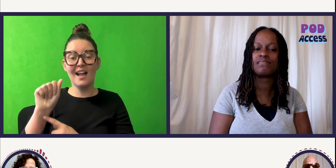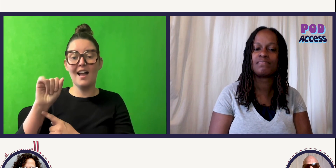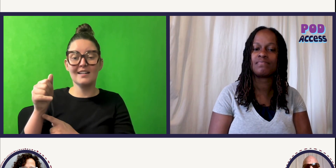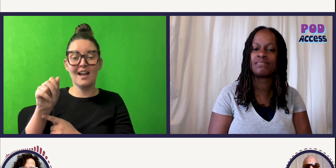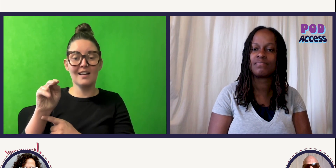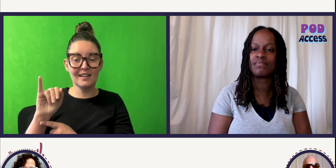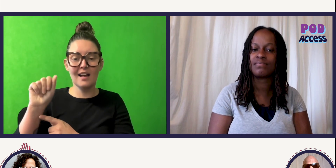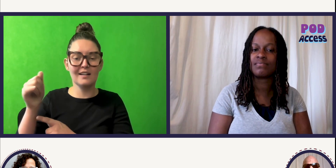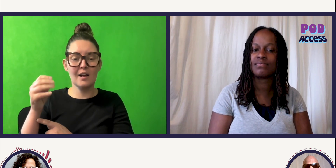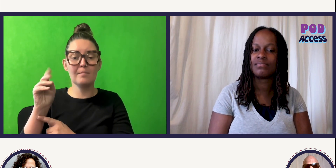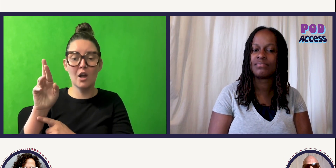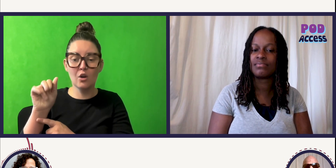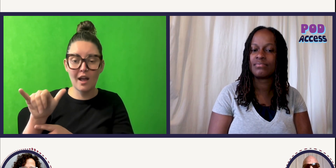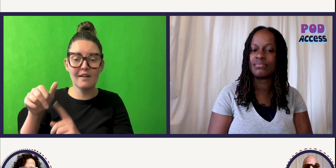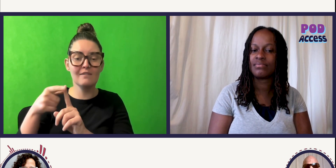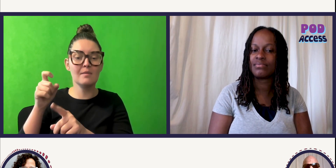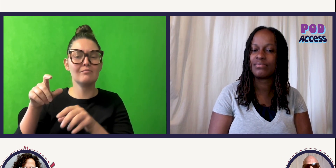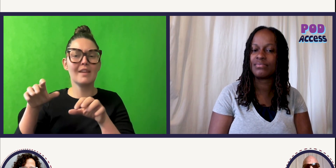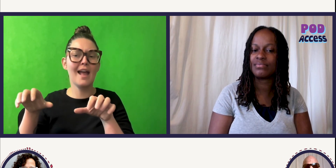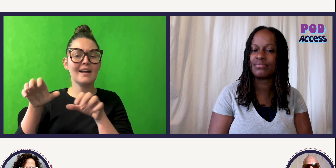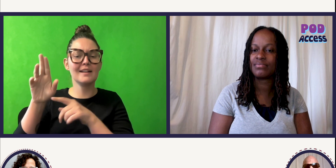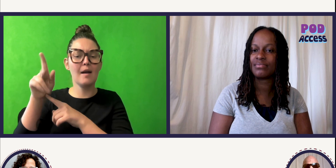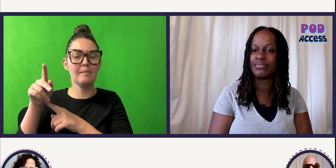Ajani AJ Murray from ACTing Up With AJ & Crew.